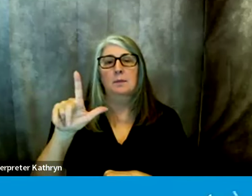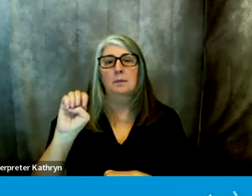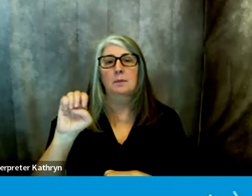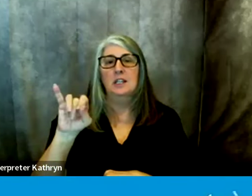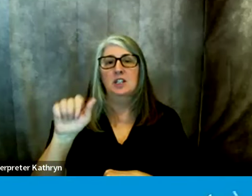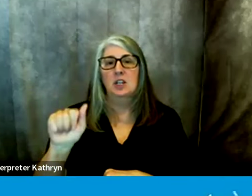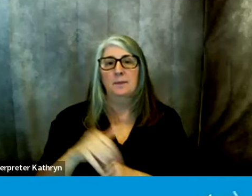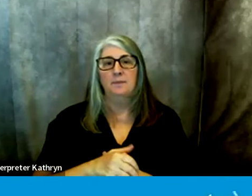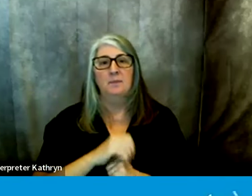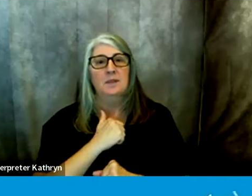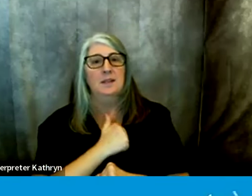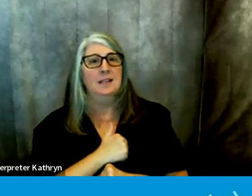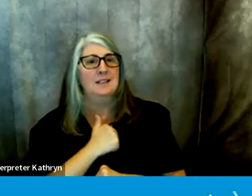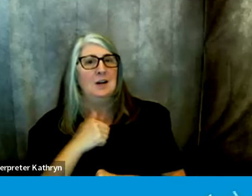Sorry, I'm a urologist. What is that diplegia?